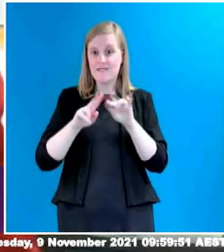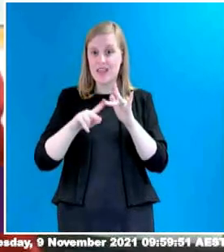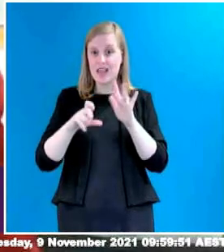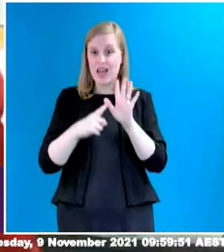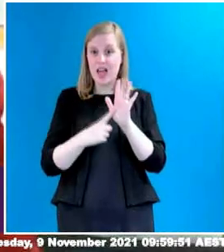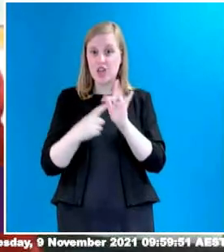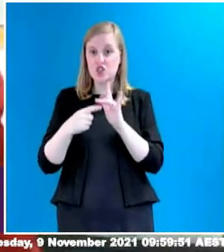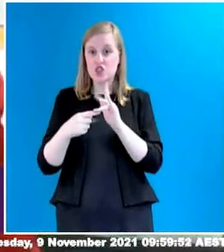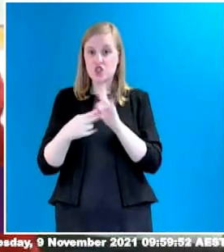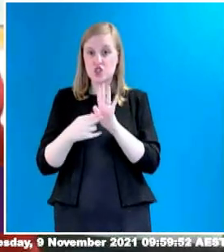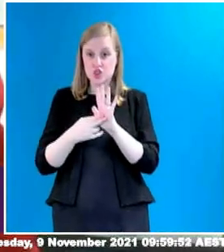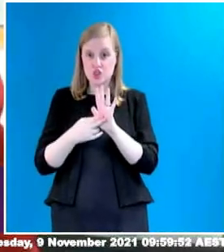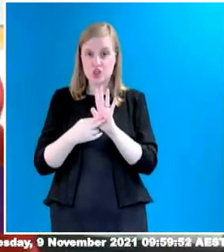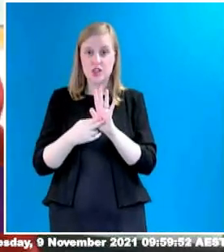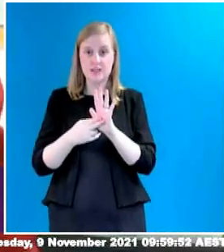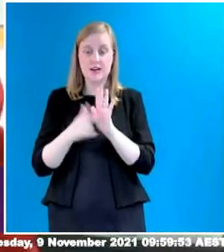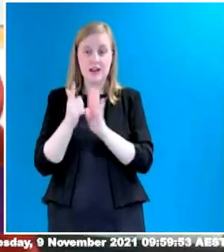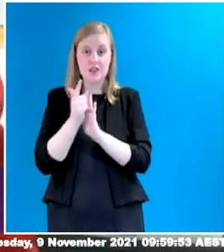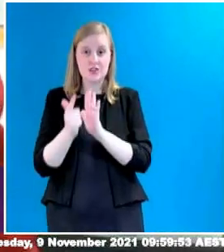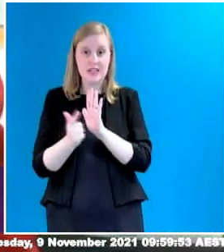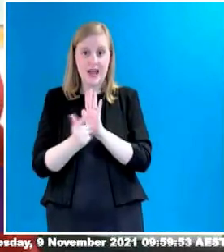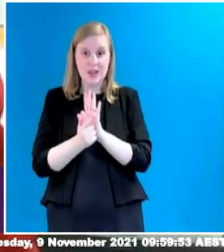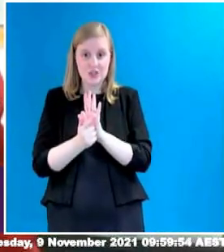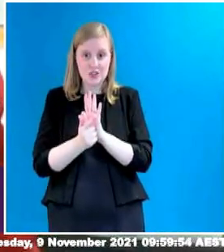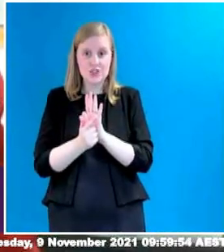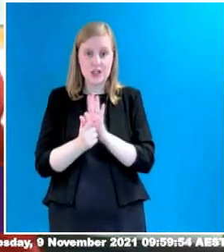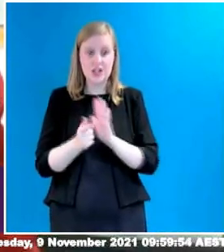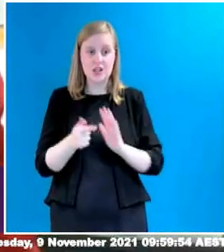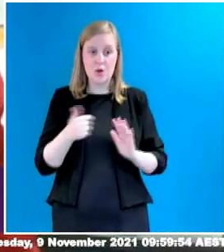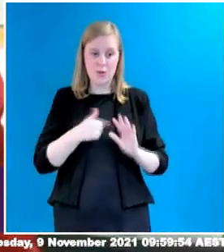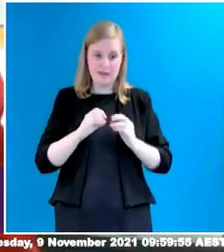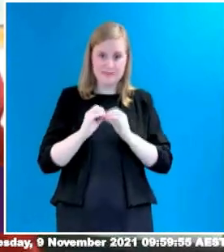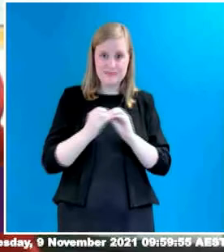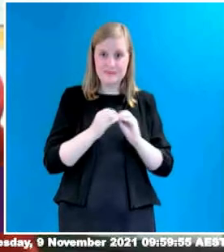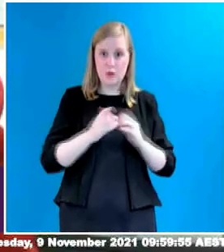We worked with the community to show the impact racial vilification had on an